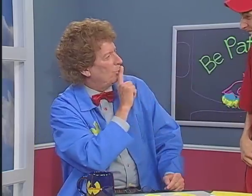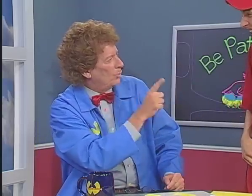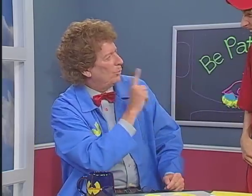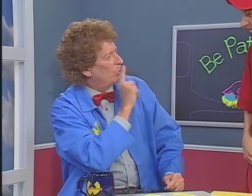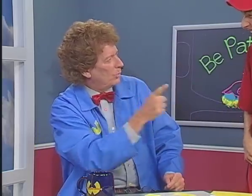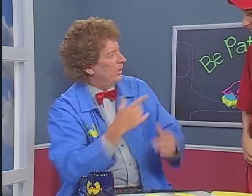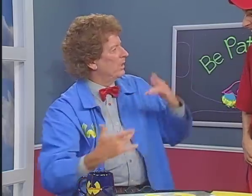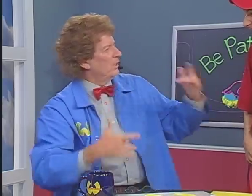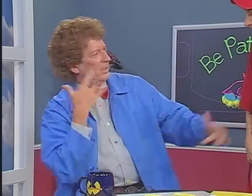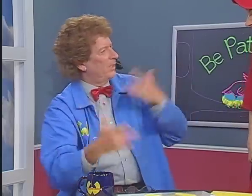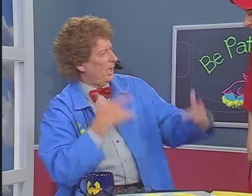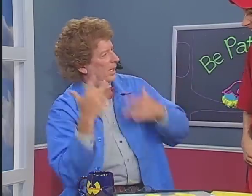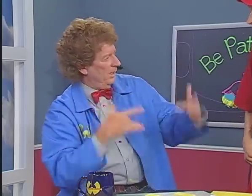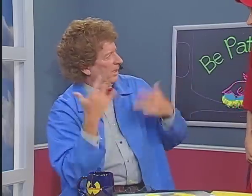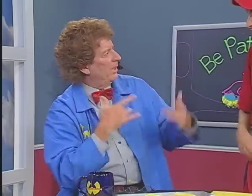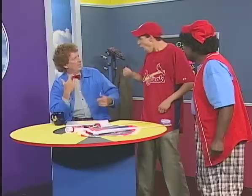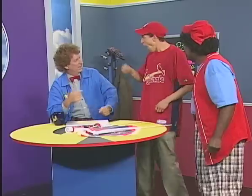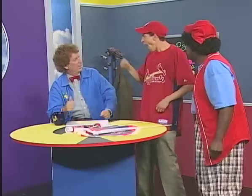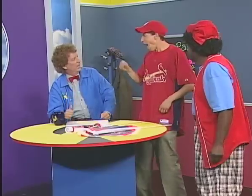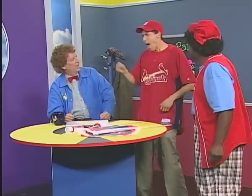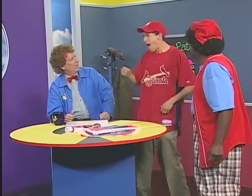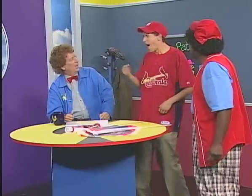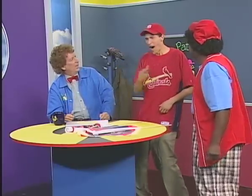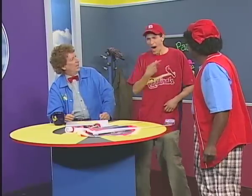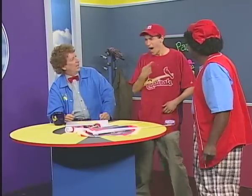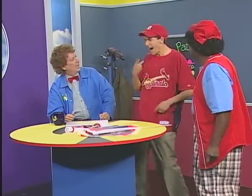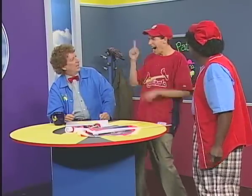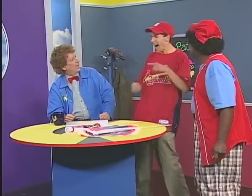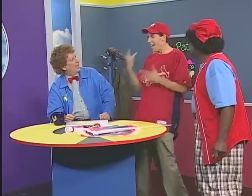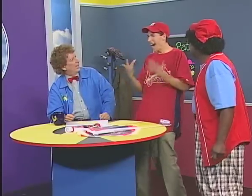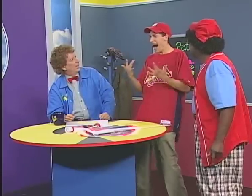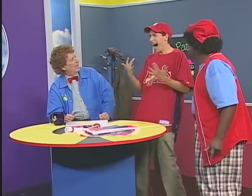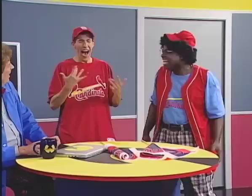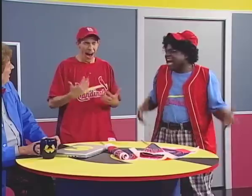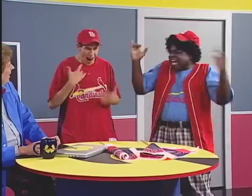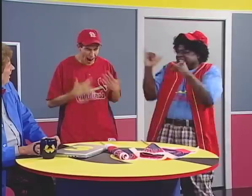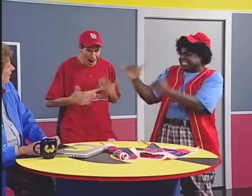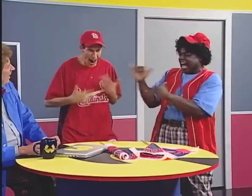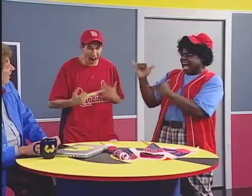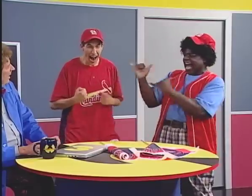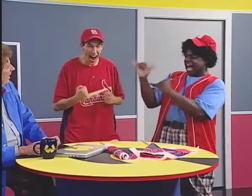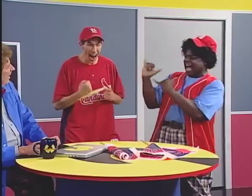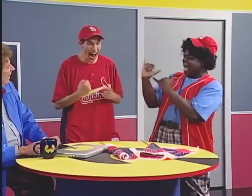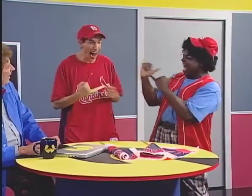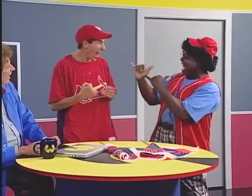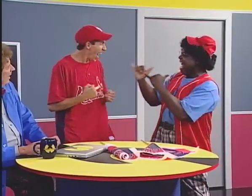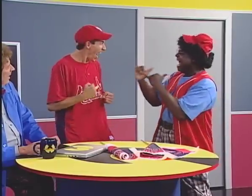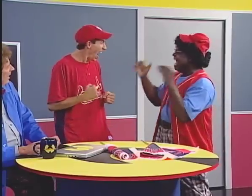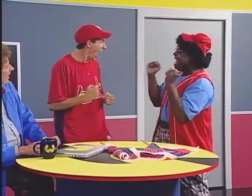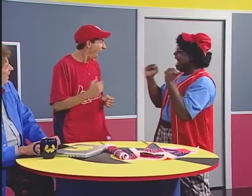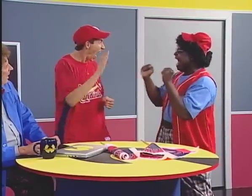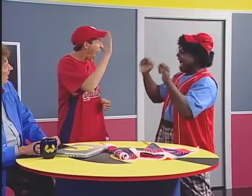YOU TWO ARE REALLY TOO EXCITED. WE CAN'T WAIT! WE'RE EXCITED! ME TOO! YEAH!